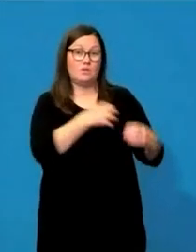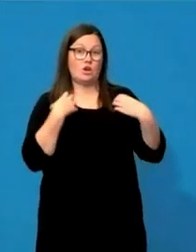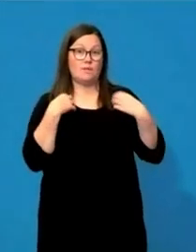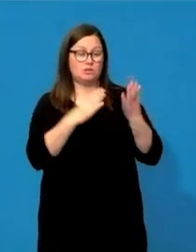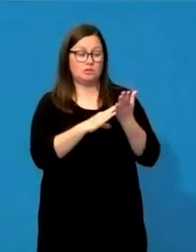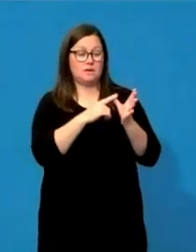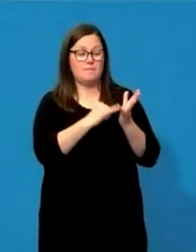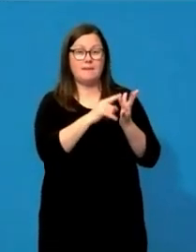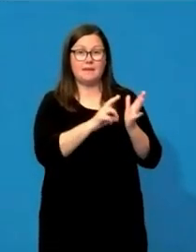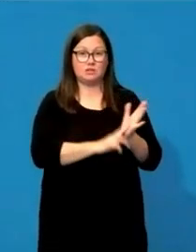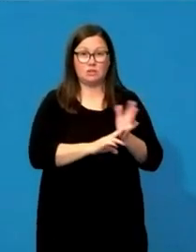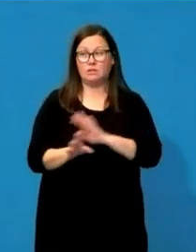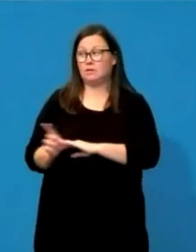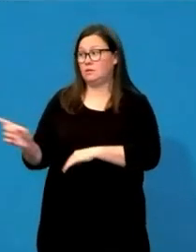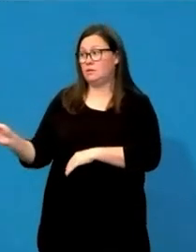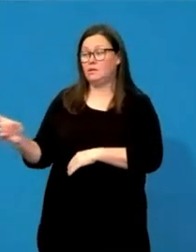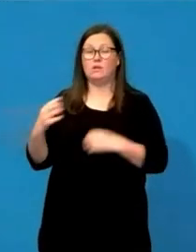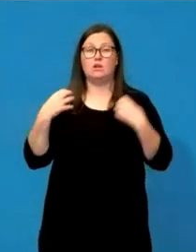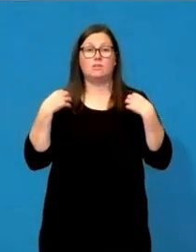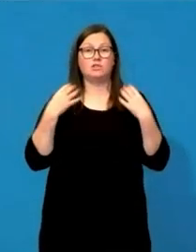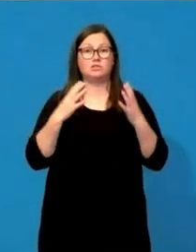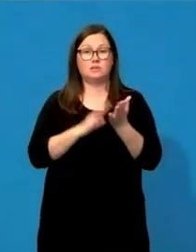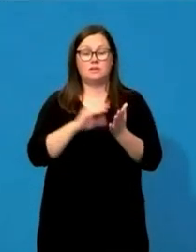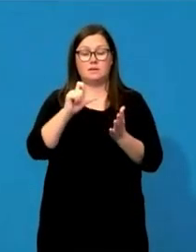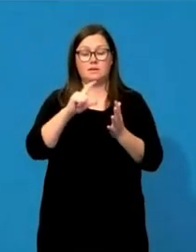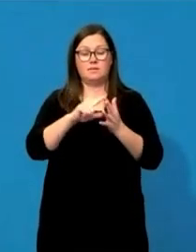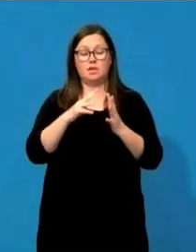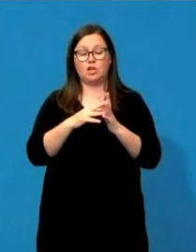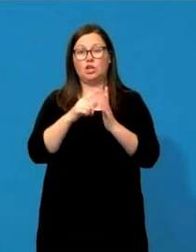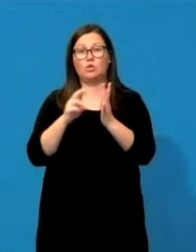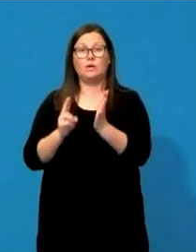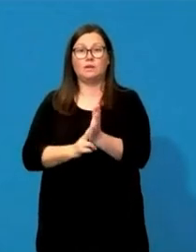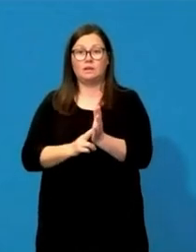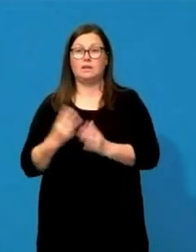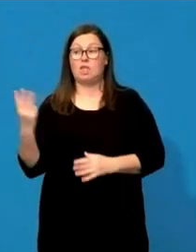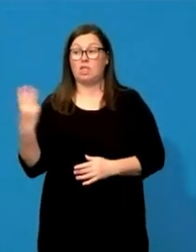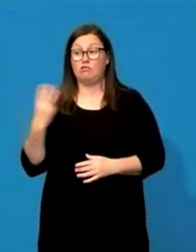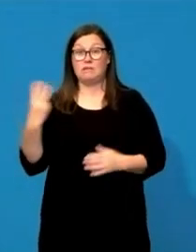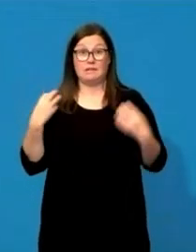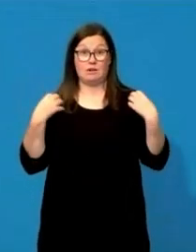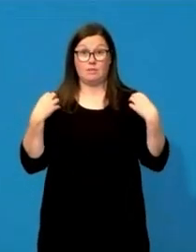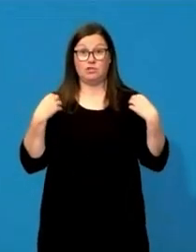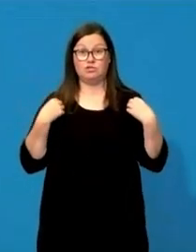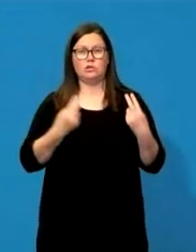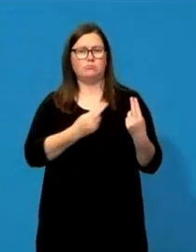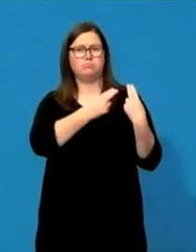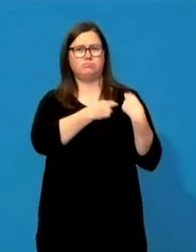is Commissioner McEwin. We are the three Commissioners who are responsible for the conduct of this